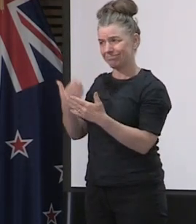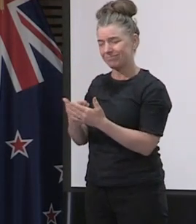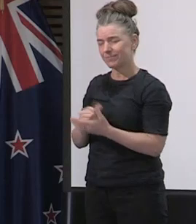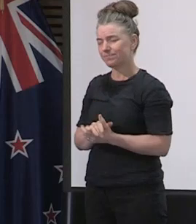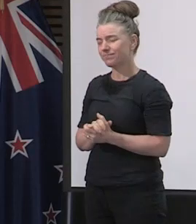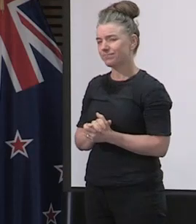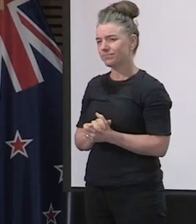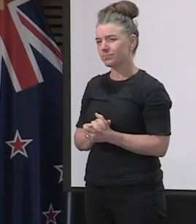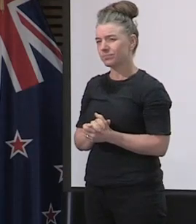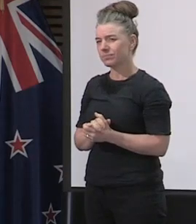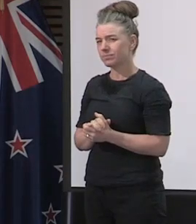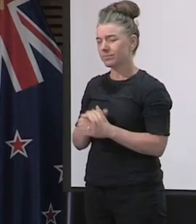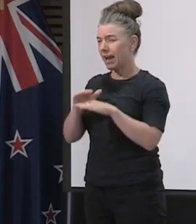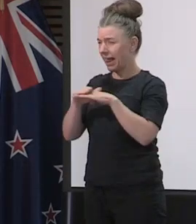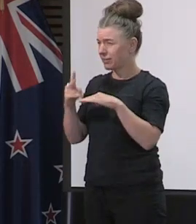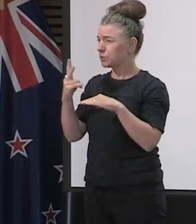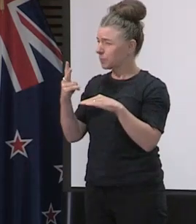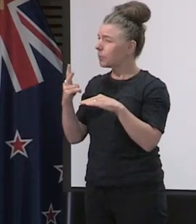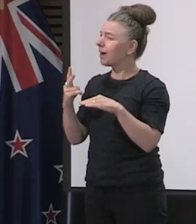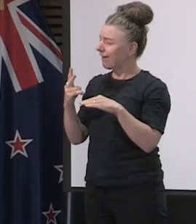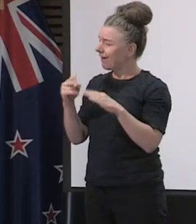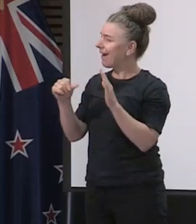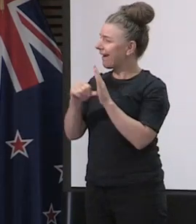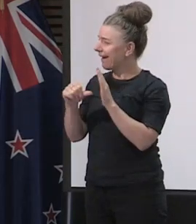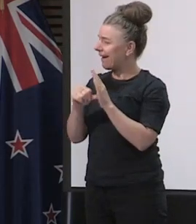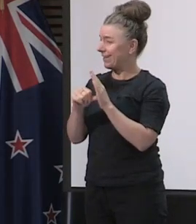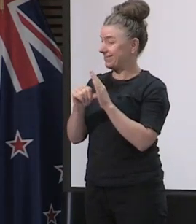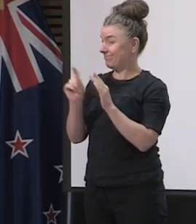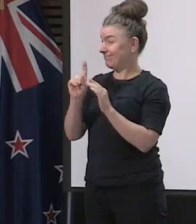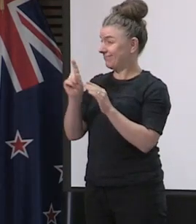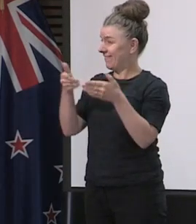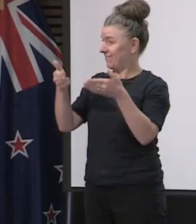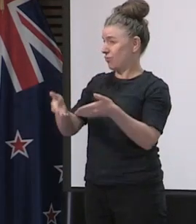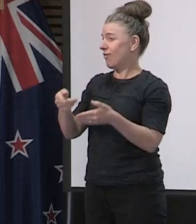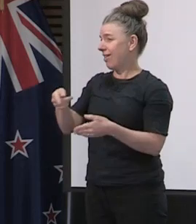the entirety of our response to COVID-19. But are